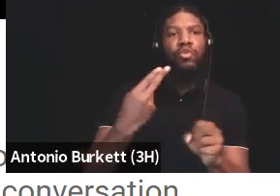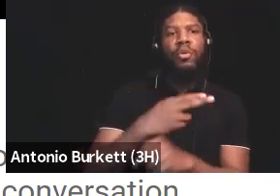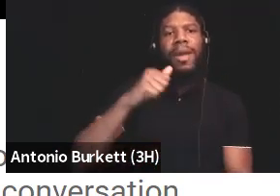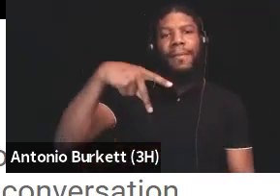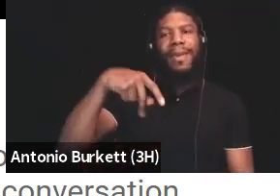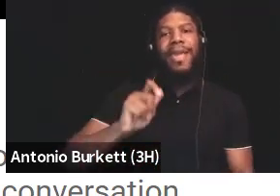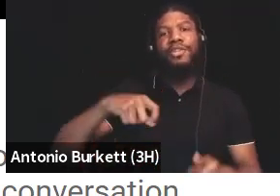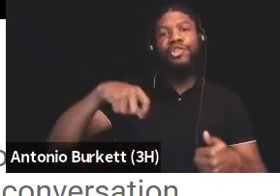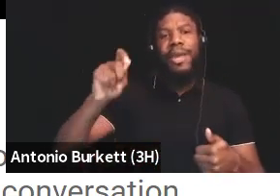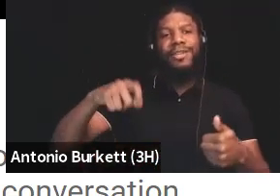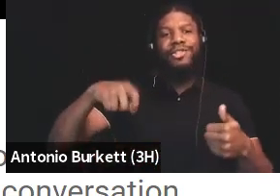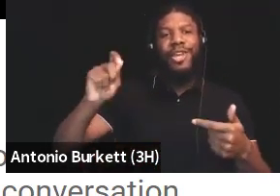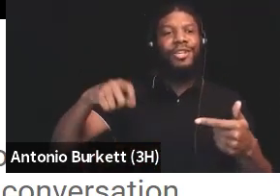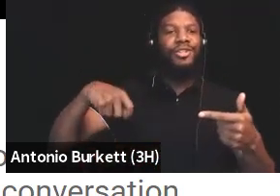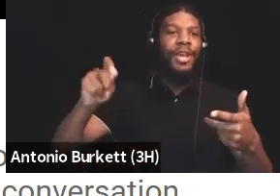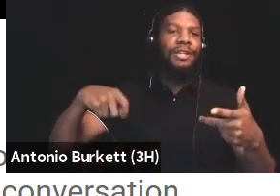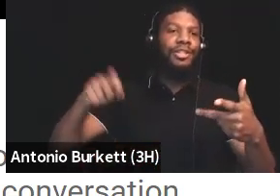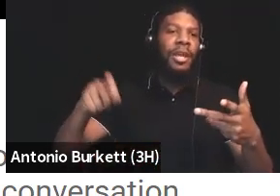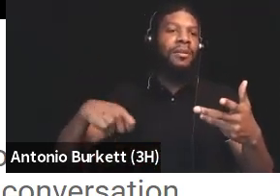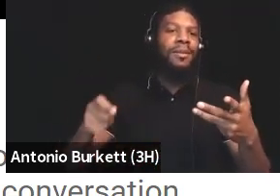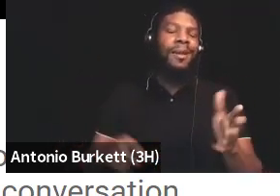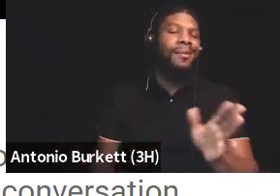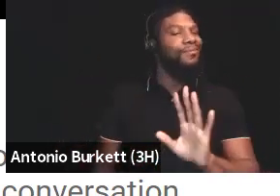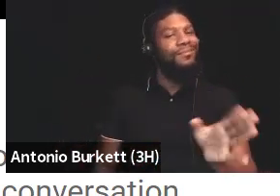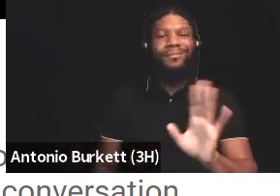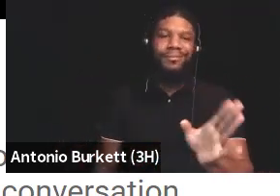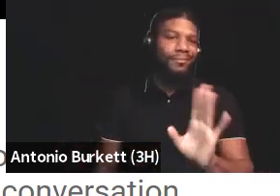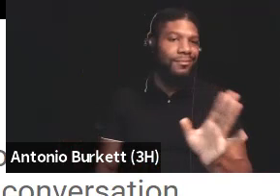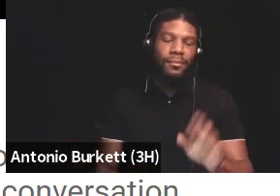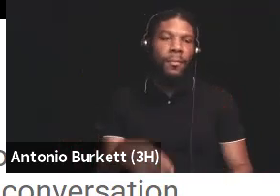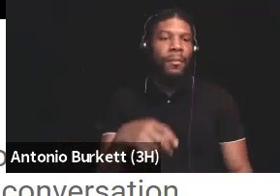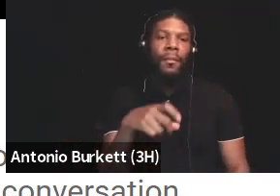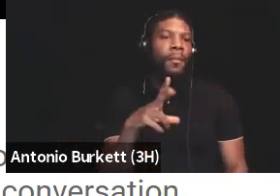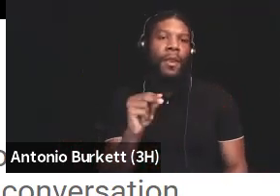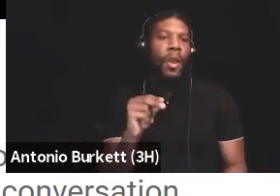of points for each of those things that's not allowing any room for you to have a conversation